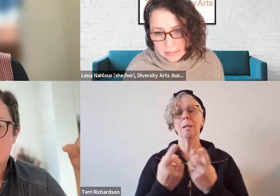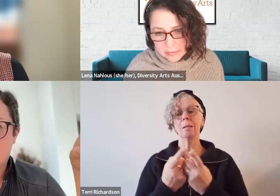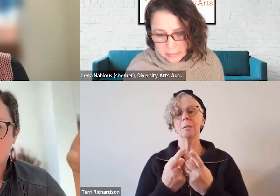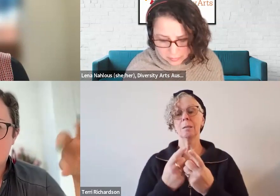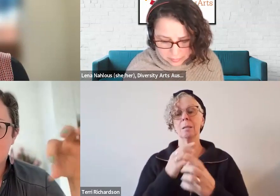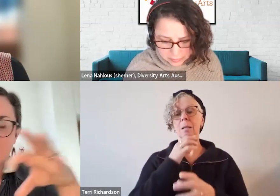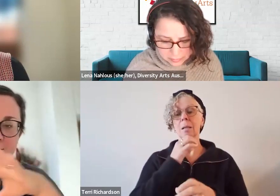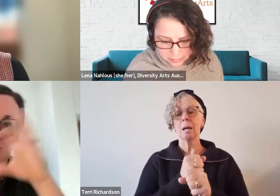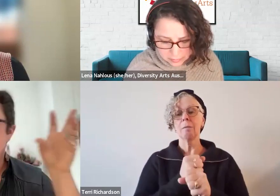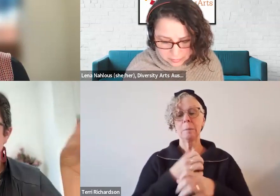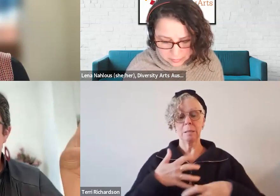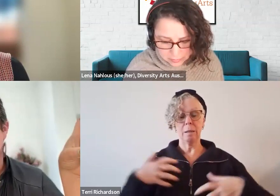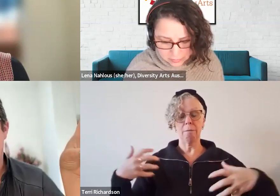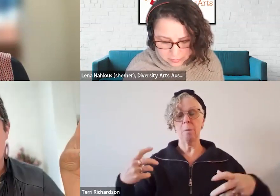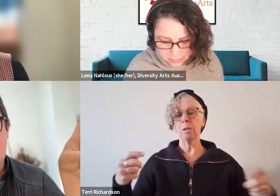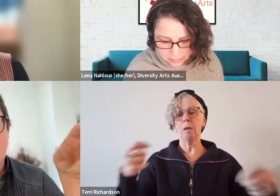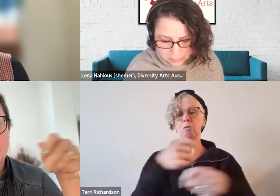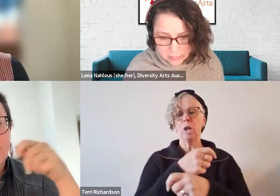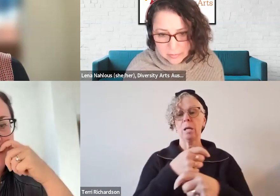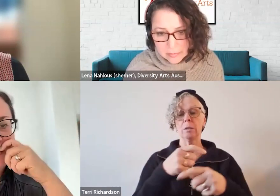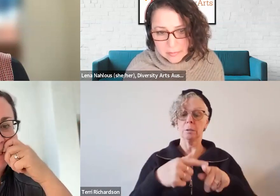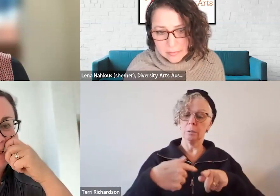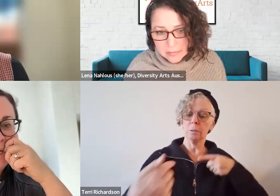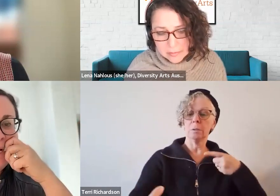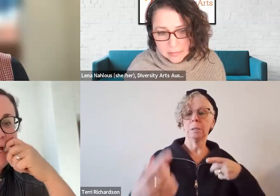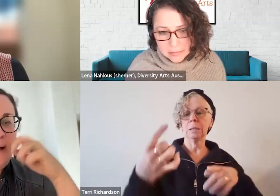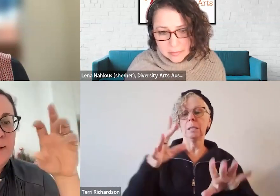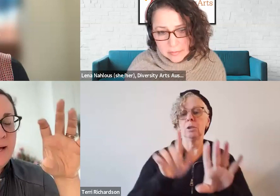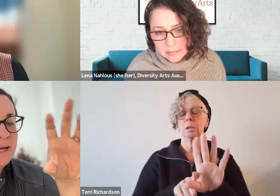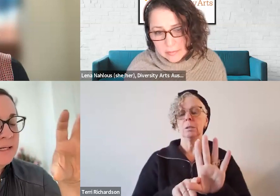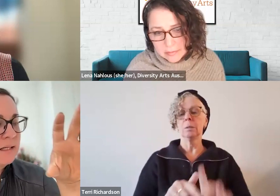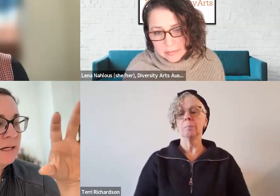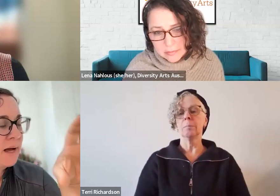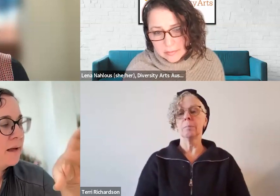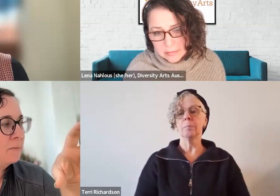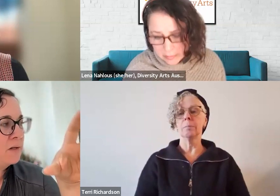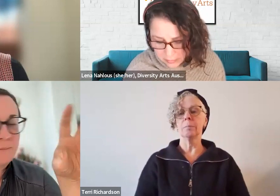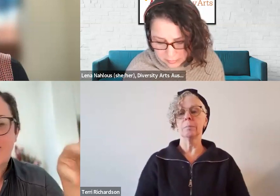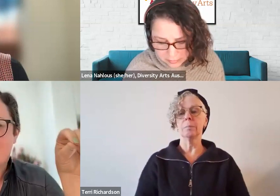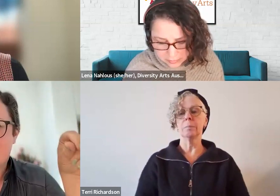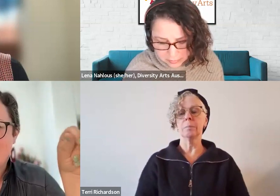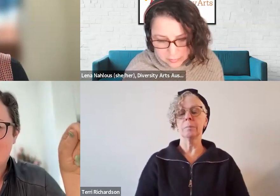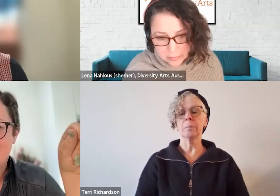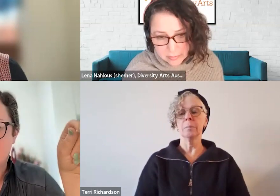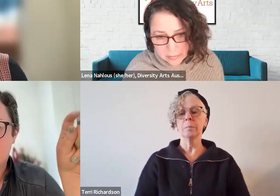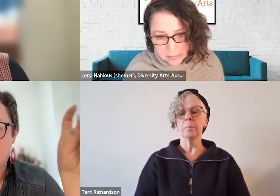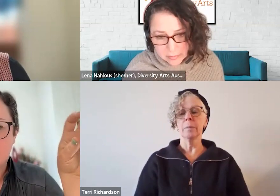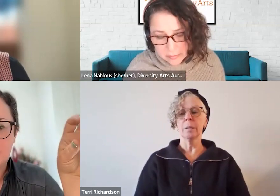Its best practice frameworks have changed irrevocably over the last ten years, and in part that's been driven by some fantastic work that's